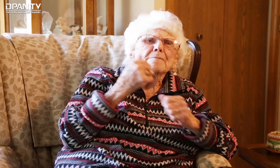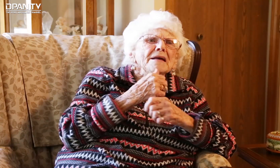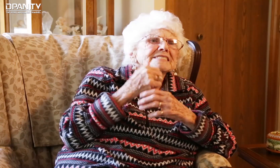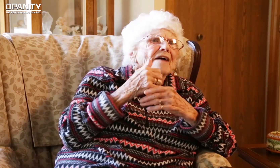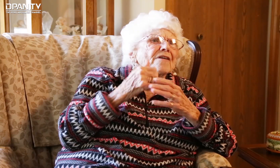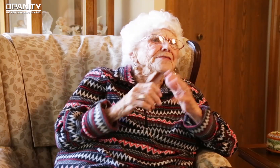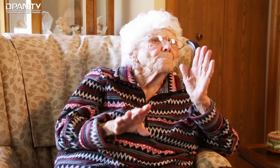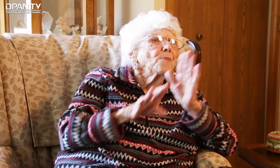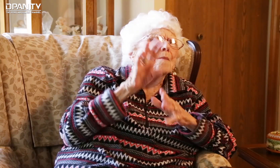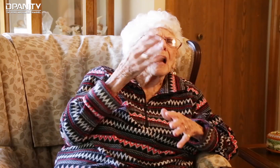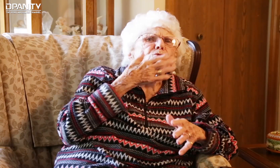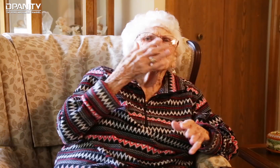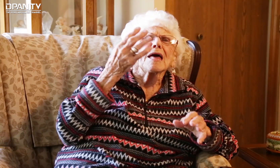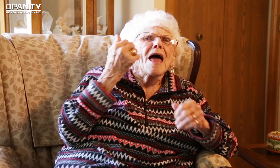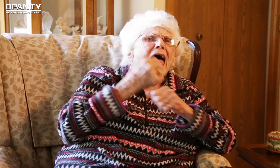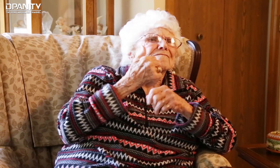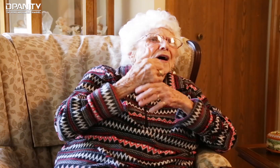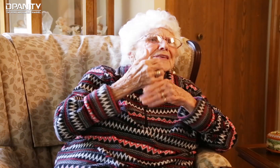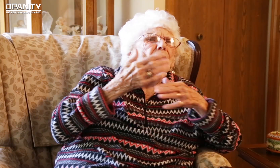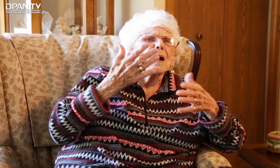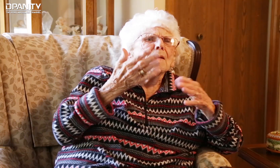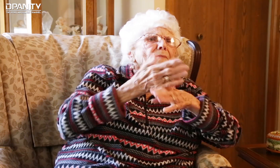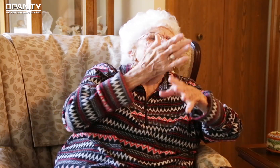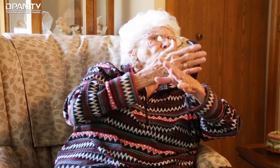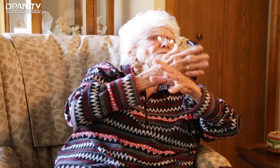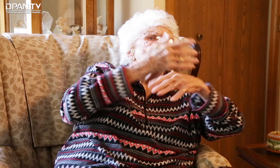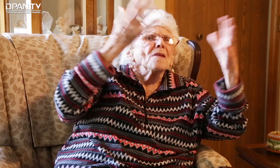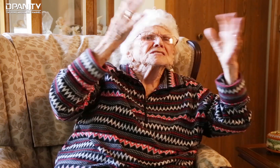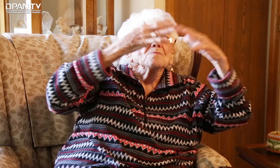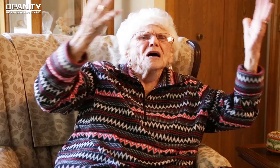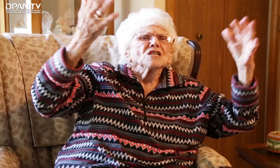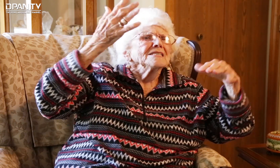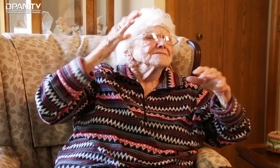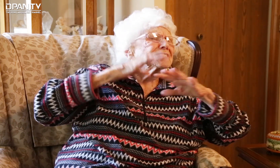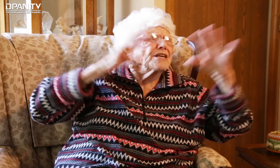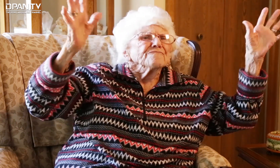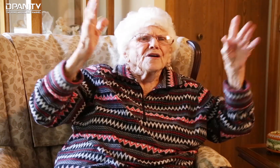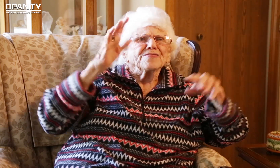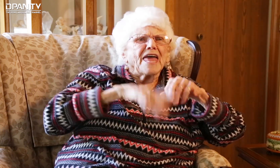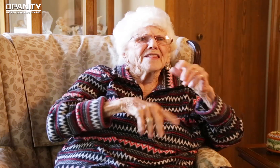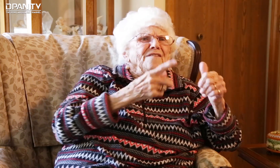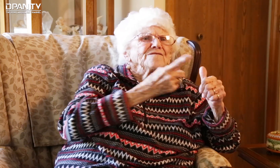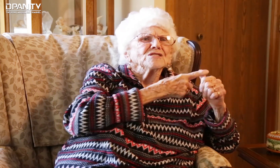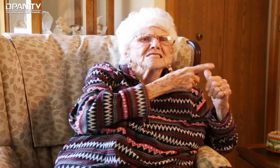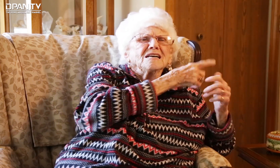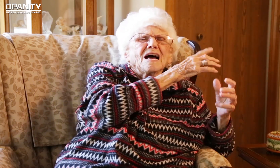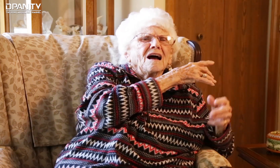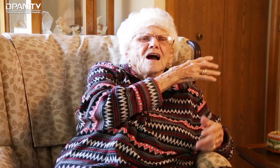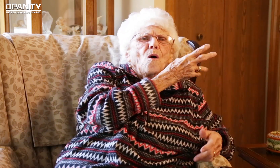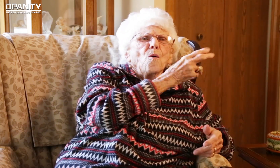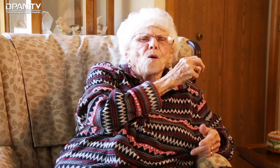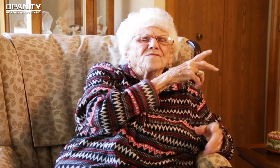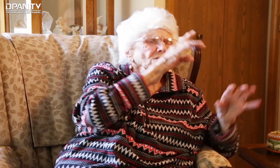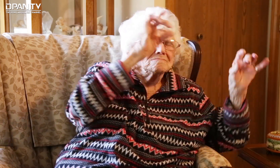he made everything boom and everything improved. It was much, MUCH different than the previous president, Hoover.